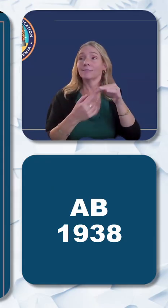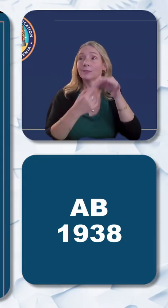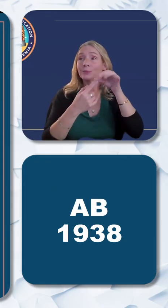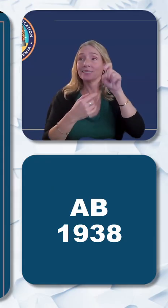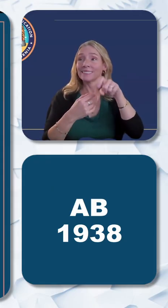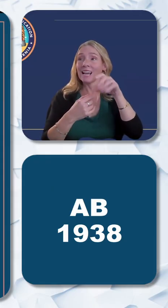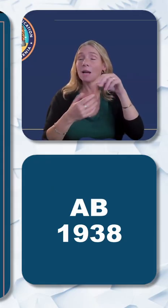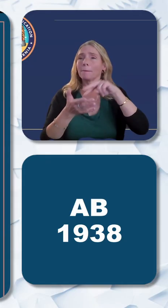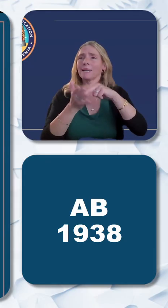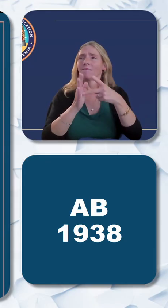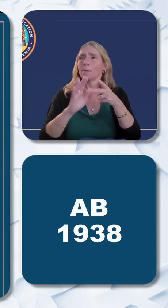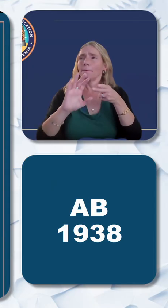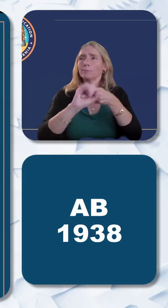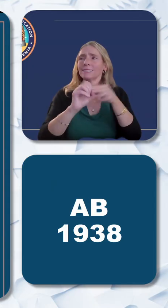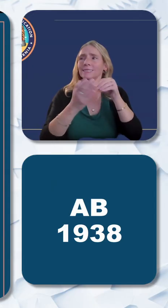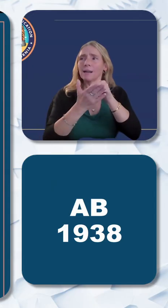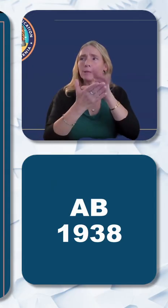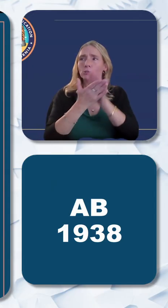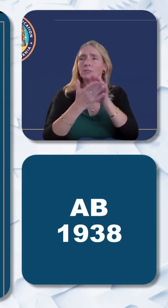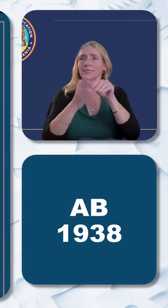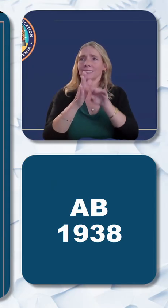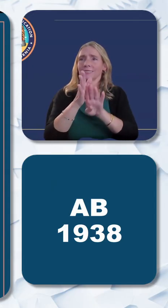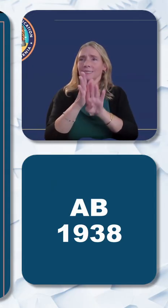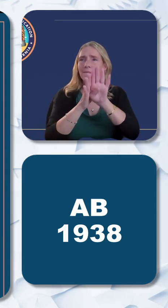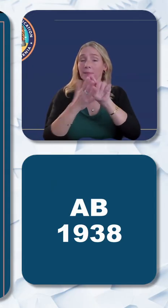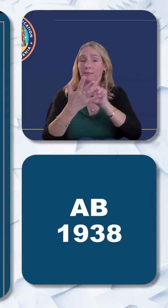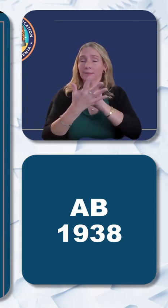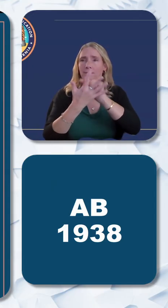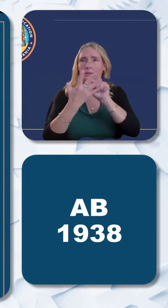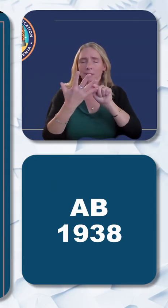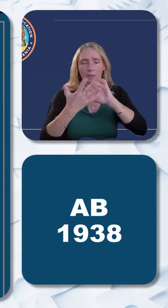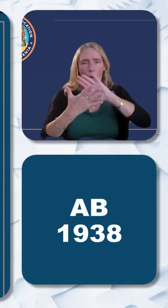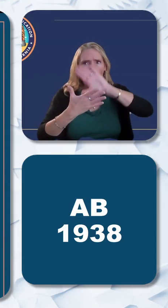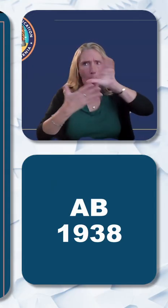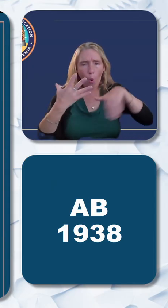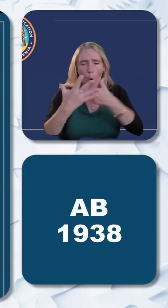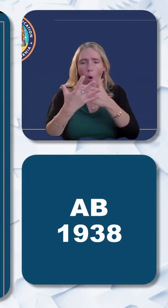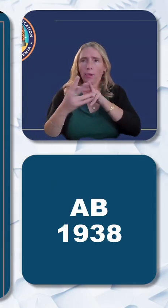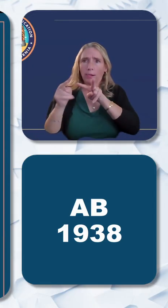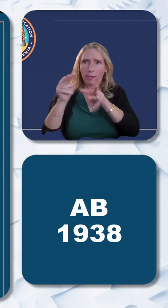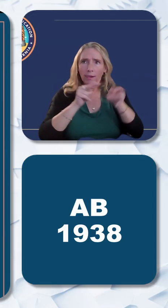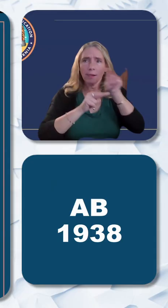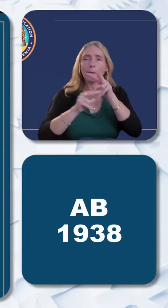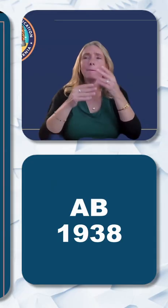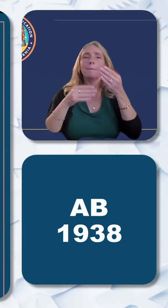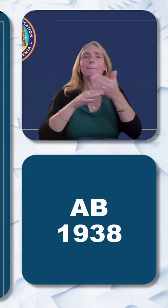and the parent's knowledge of that child's unique needs and documentation of development.